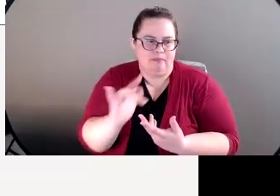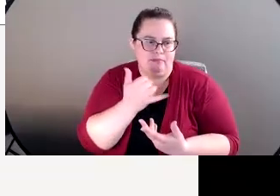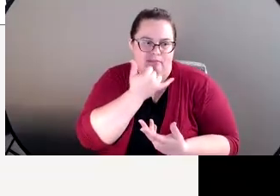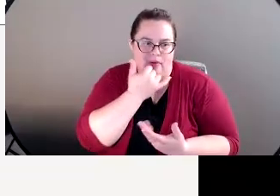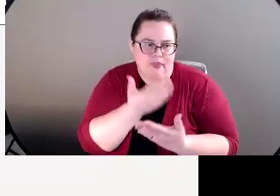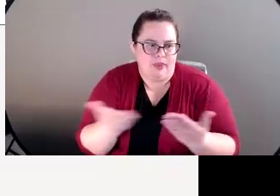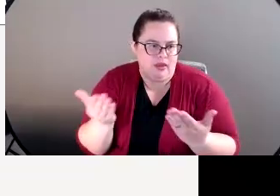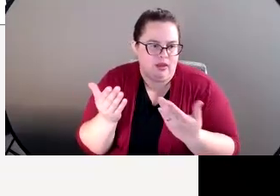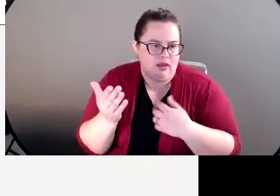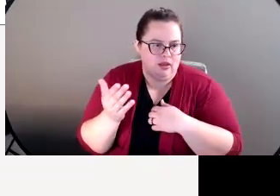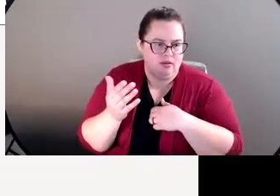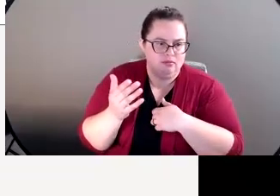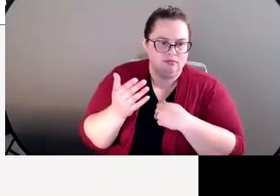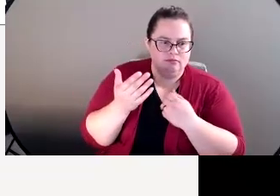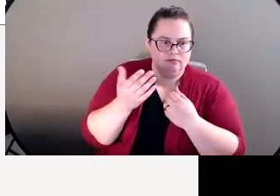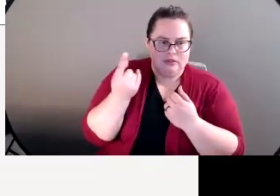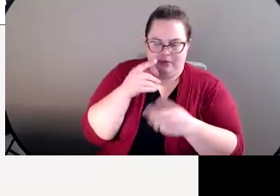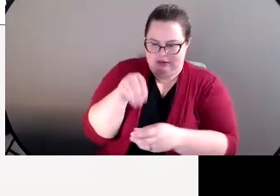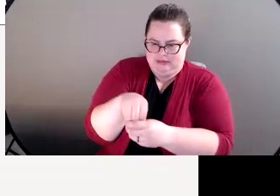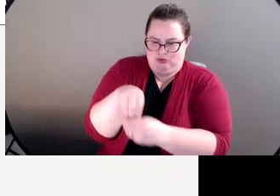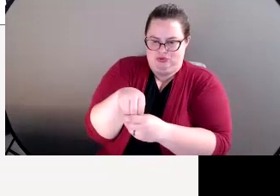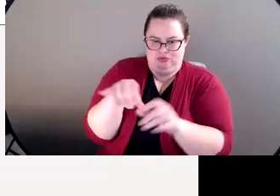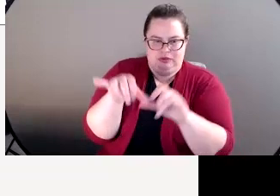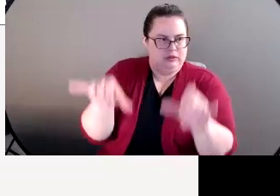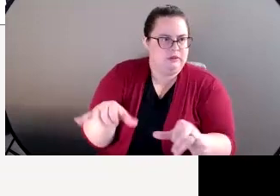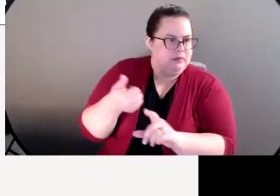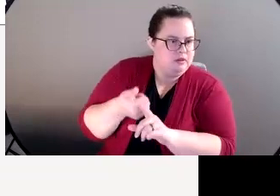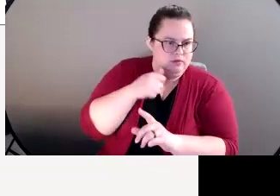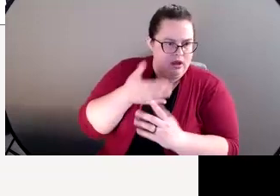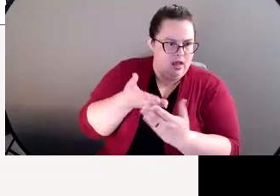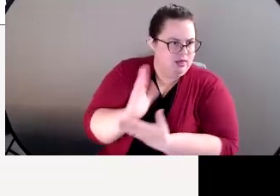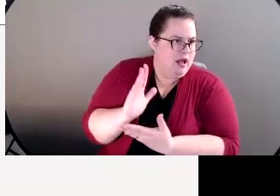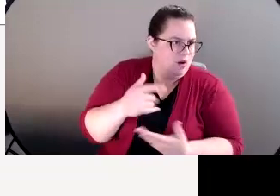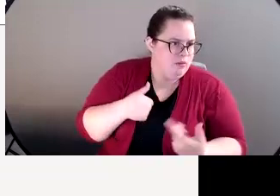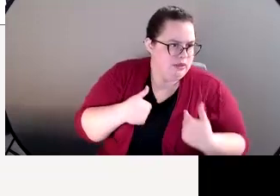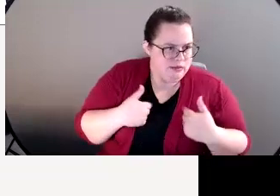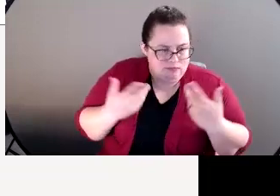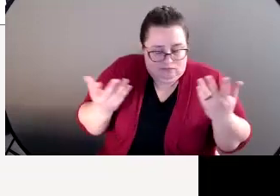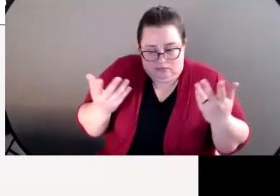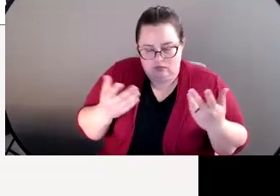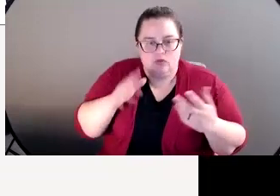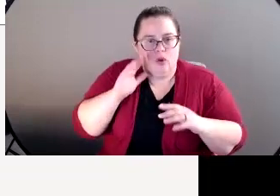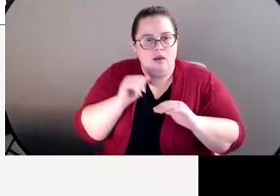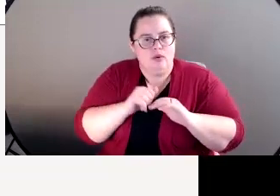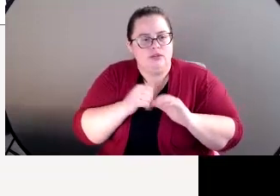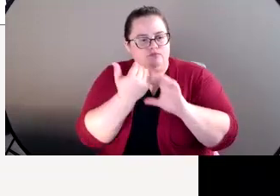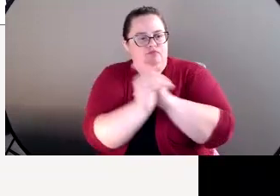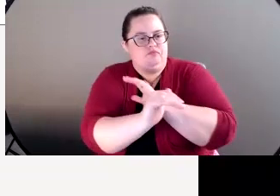that's within the internal system itself that's not allowing me to do that. So I'll send you an email about that.